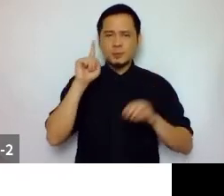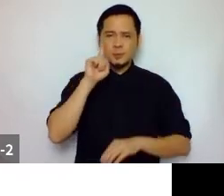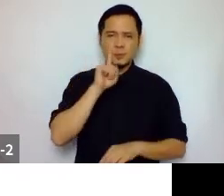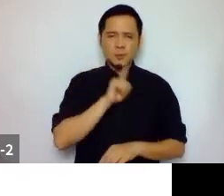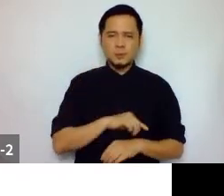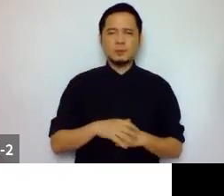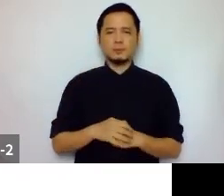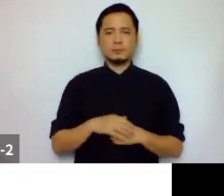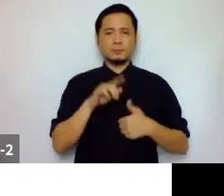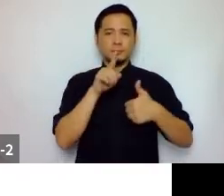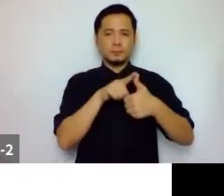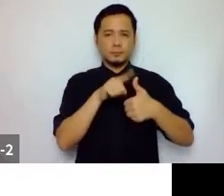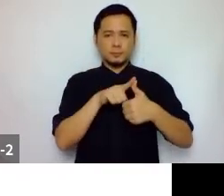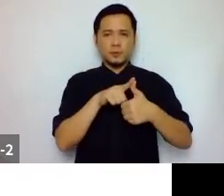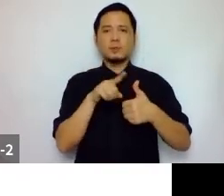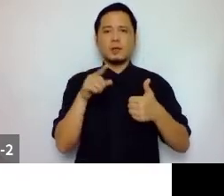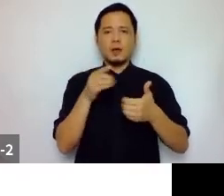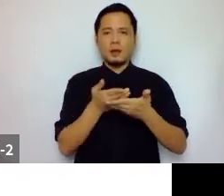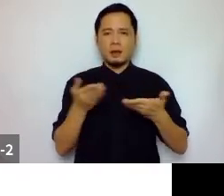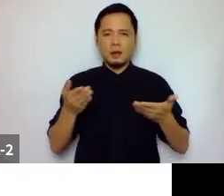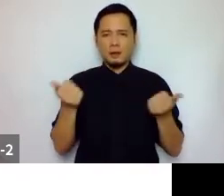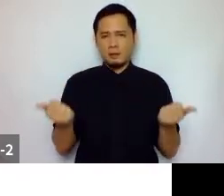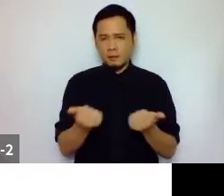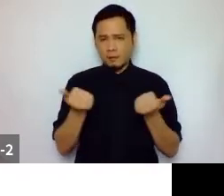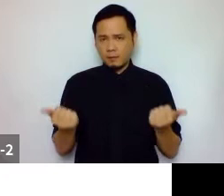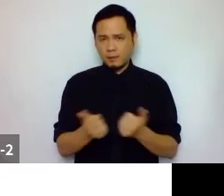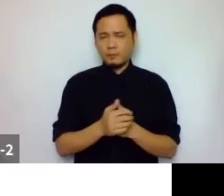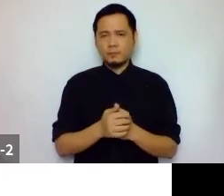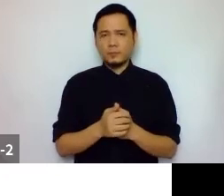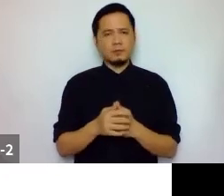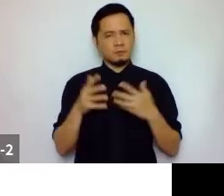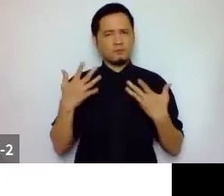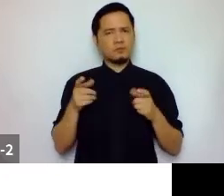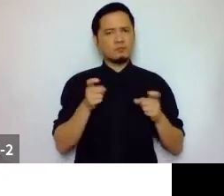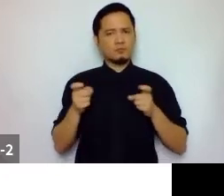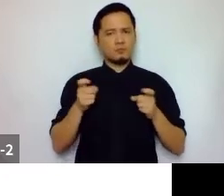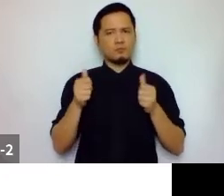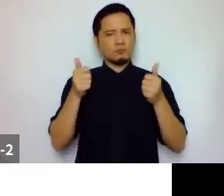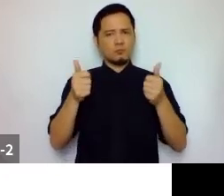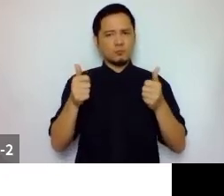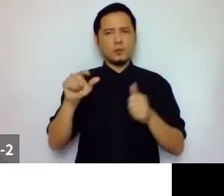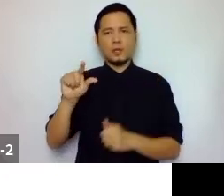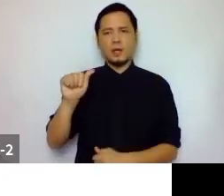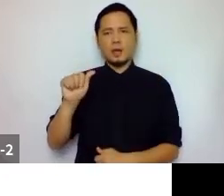One is supply, and this is already handled successfully by Secretary Charlie Galvez, our vaccine czar.